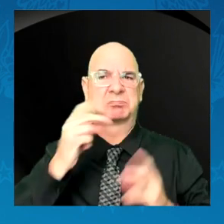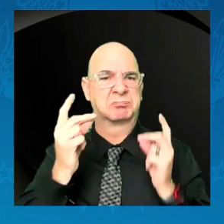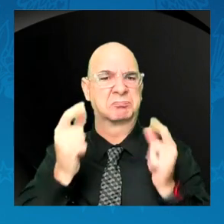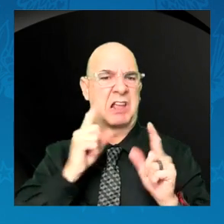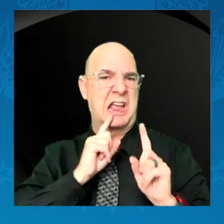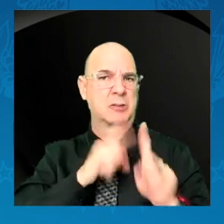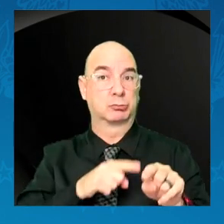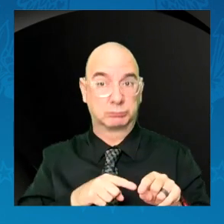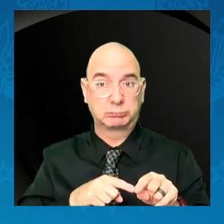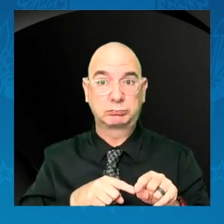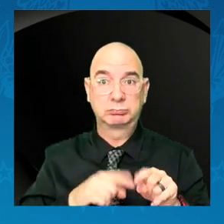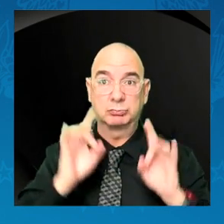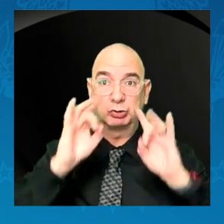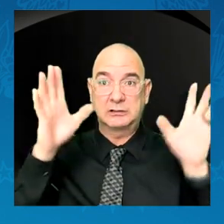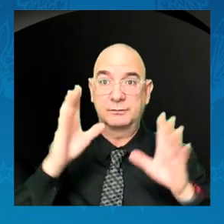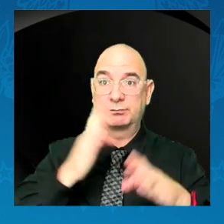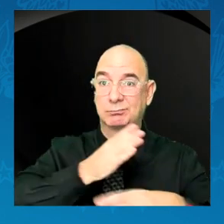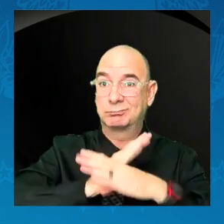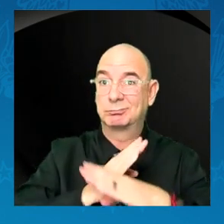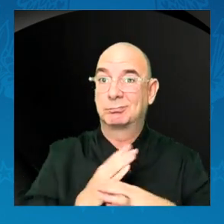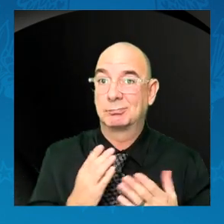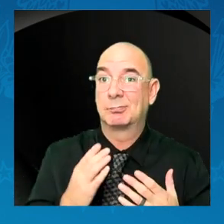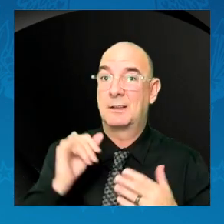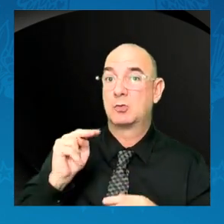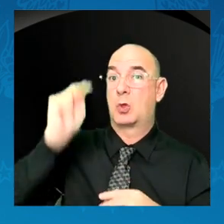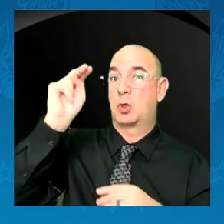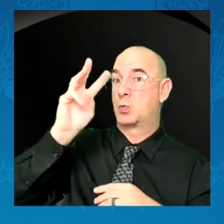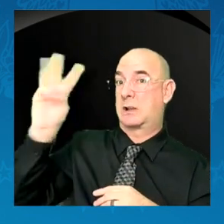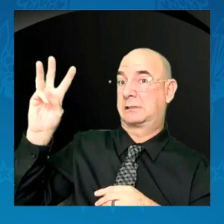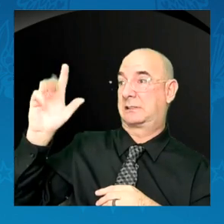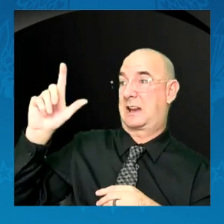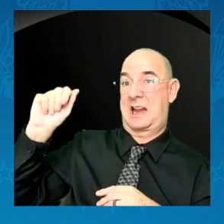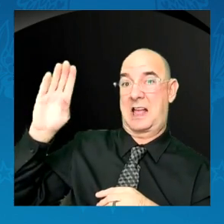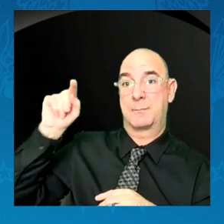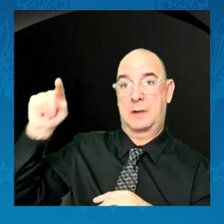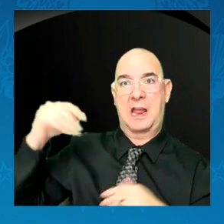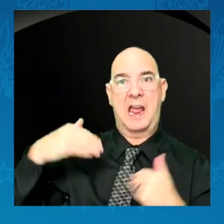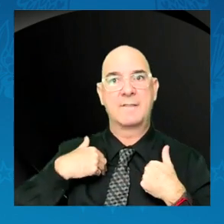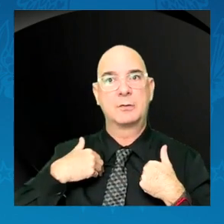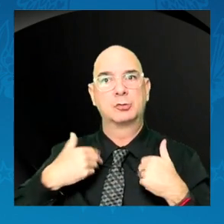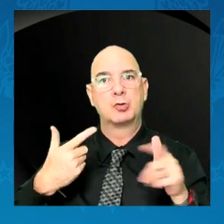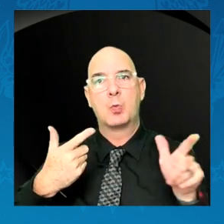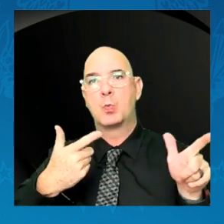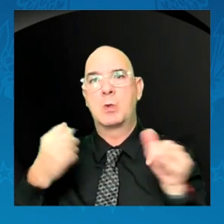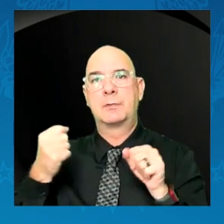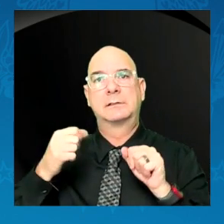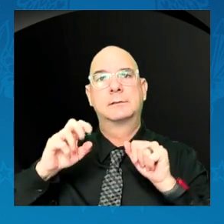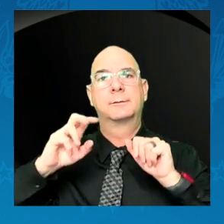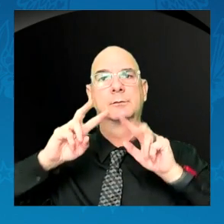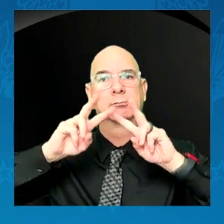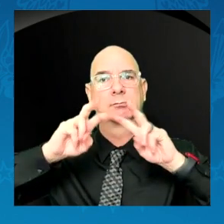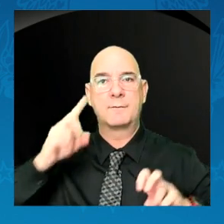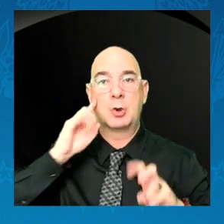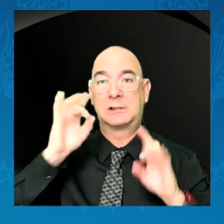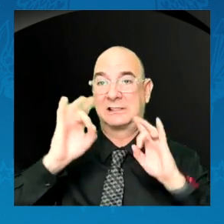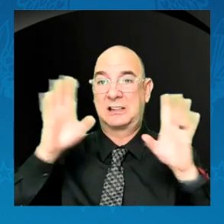is leading an effort called rapid analytics for disaster response. They've got artificial intelligence crunching,